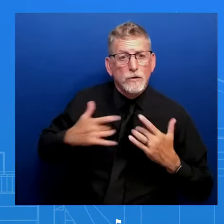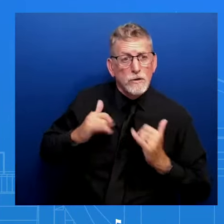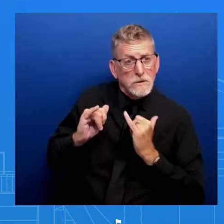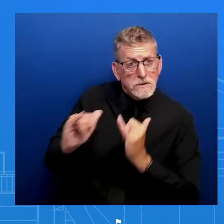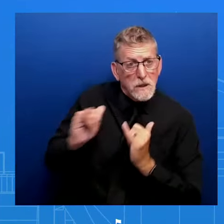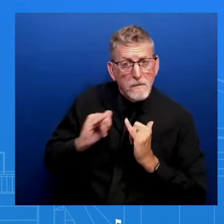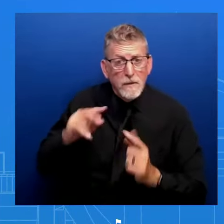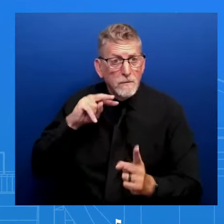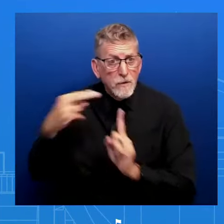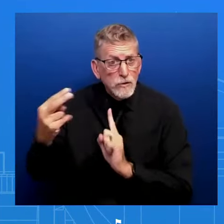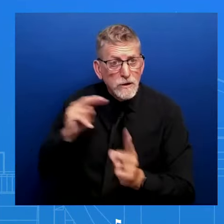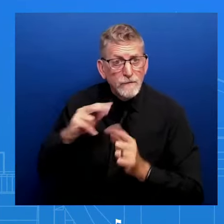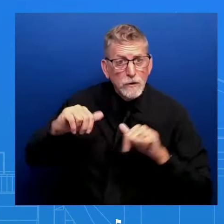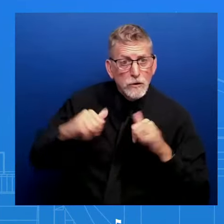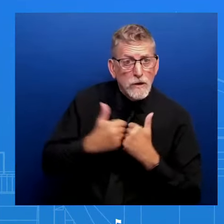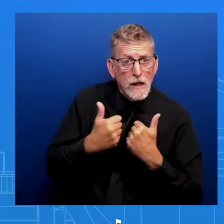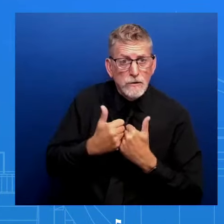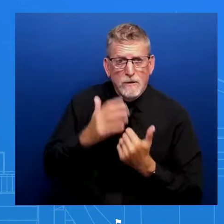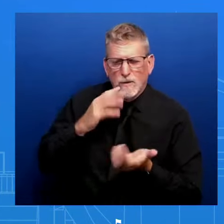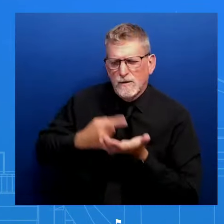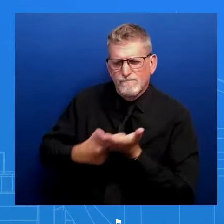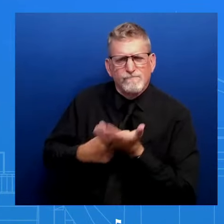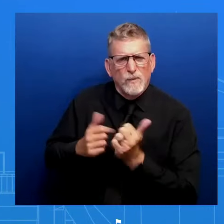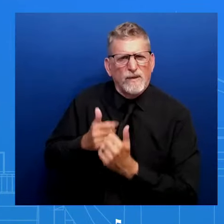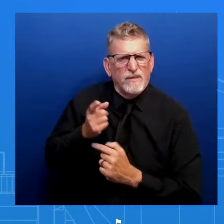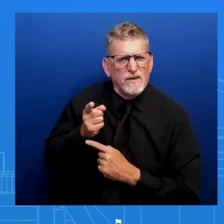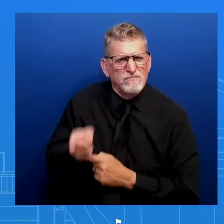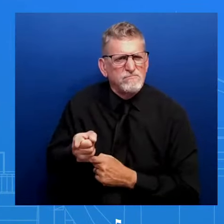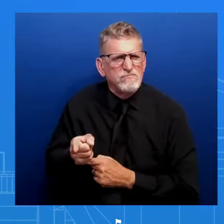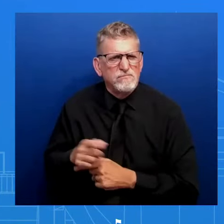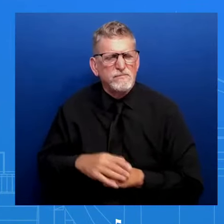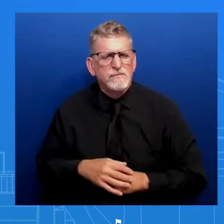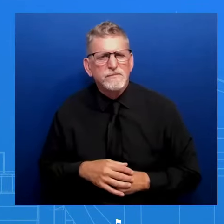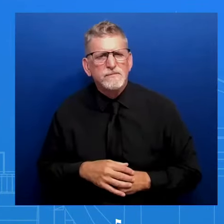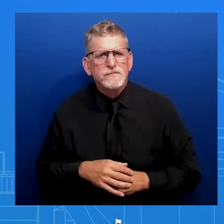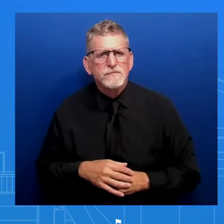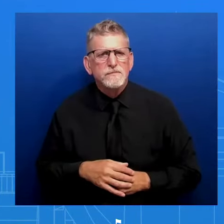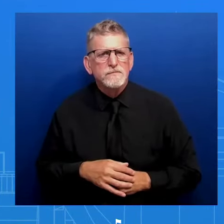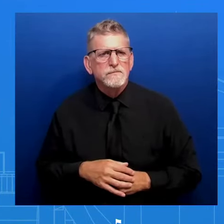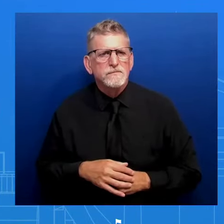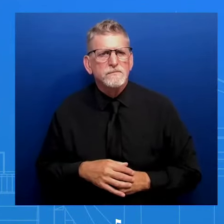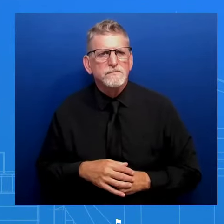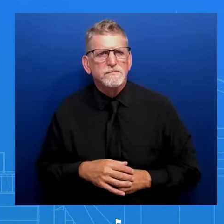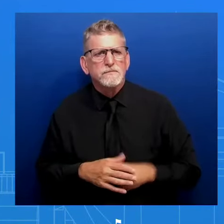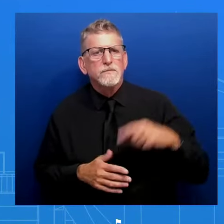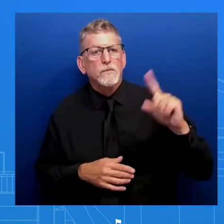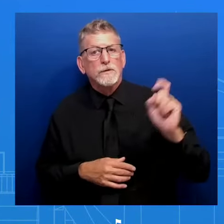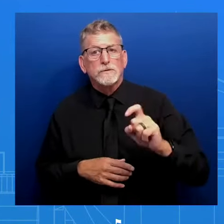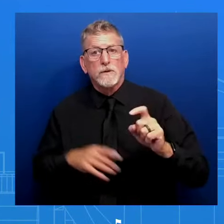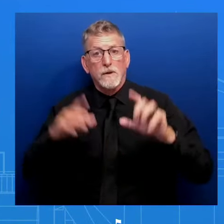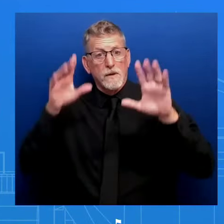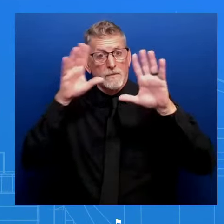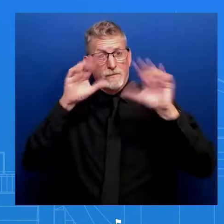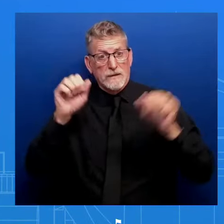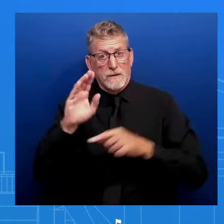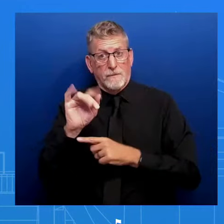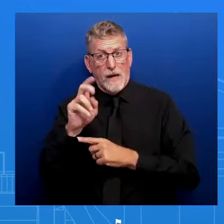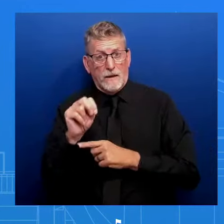The Press: And on the Prime Minister herself, to what -- to what extent is President Biden uncomfortable with her being a far-right politician, that she opposes --